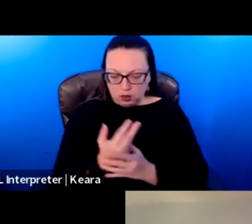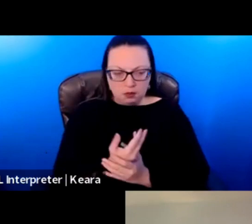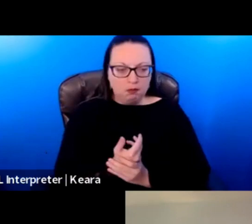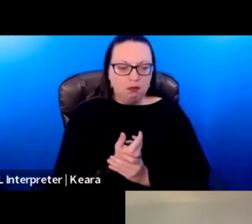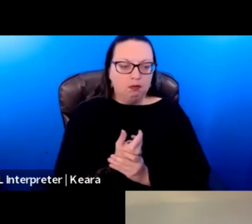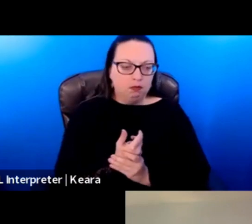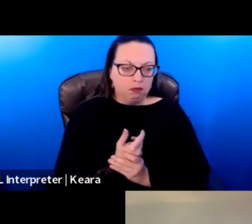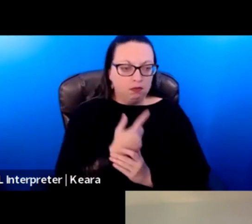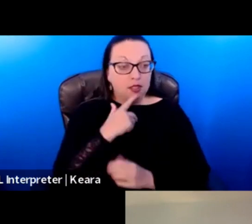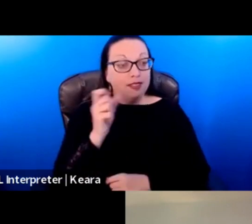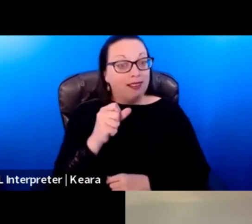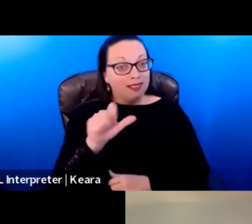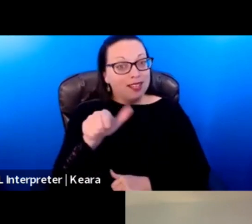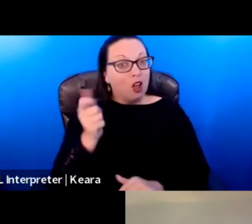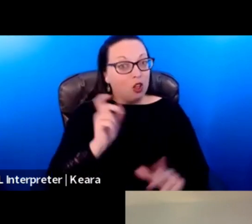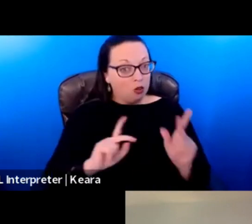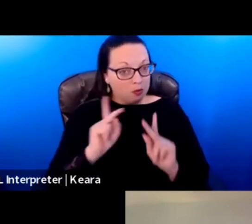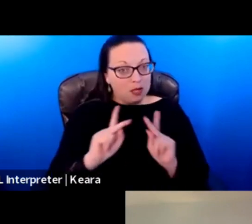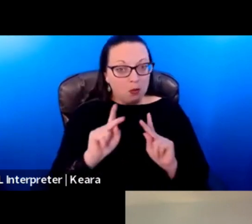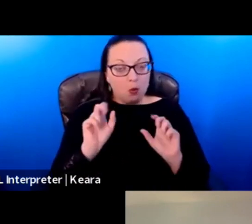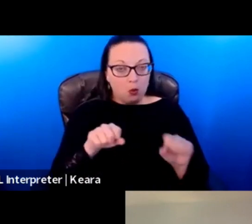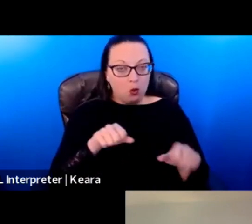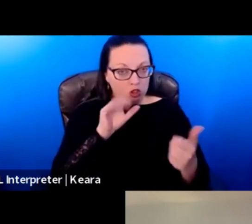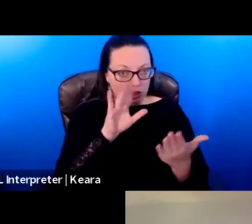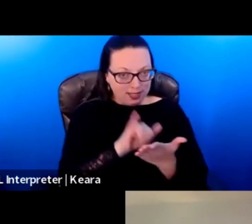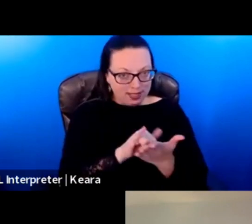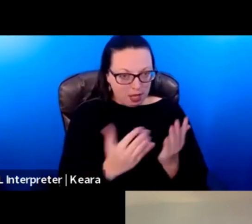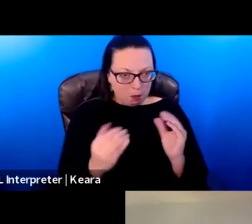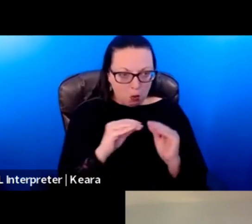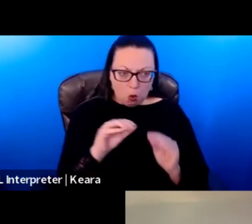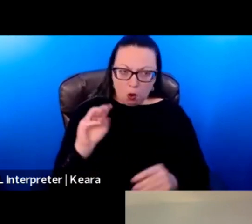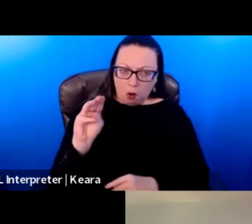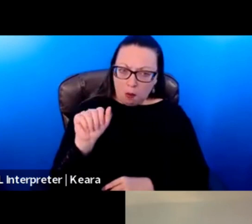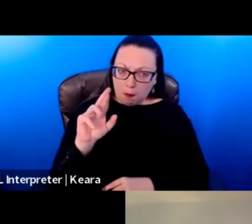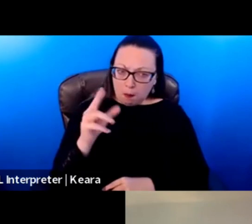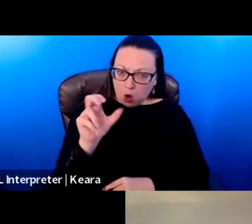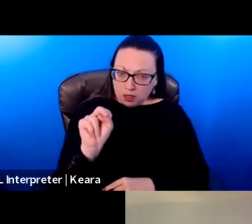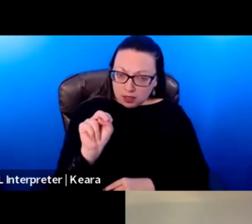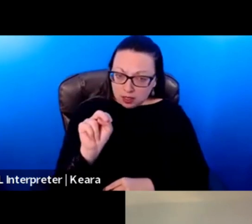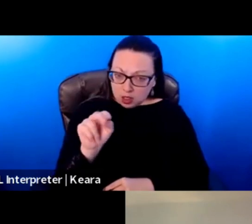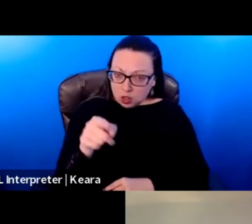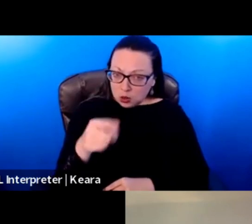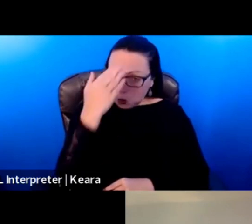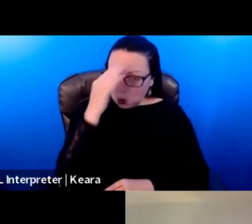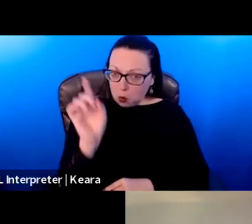Judy Dettmer: We and there's other people in this audience who can address that more. Martin, you might be able to share a little bit because I know you trained peer